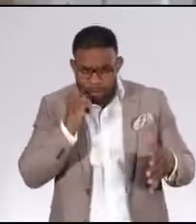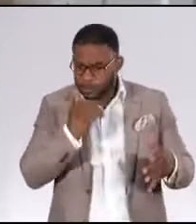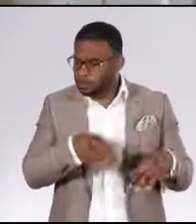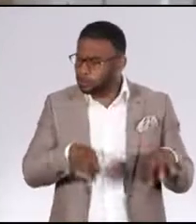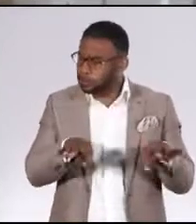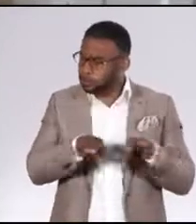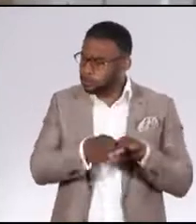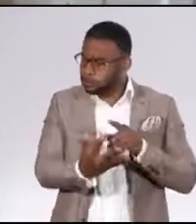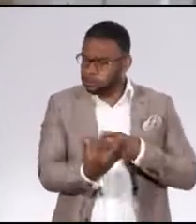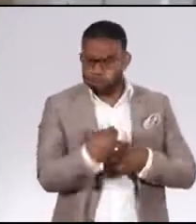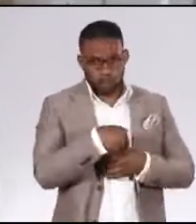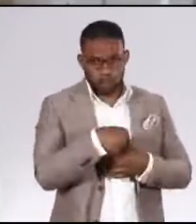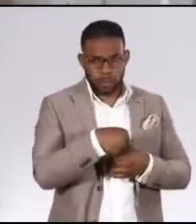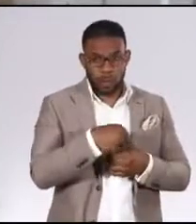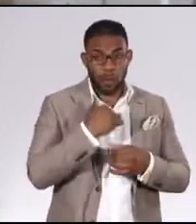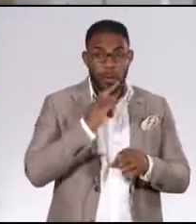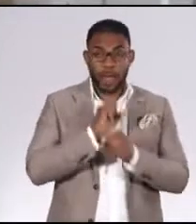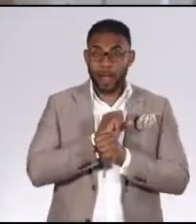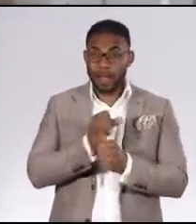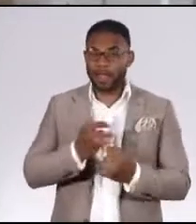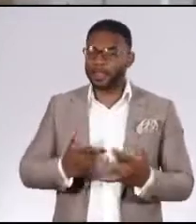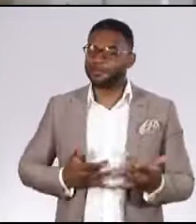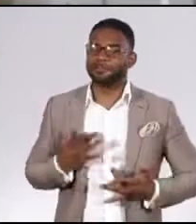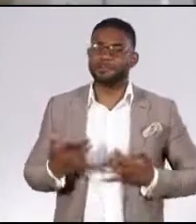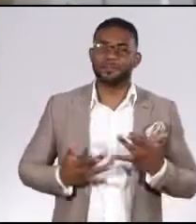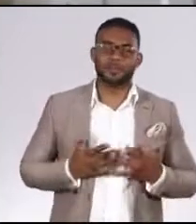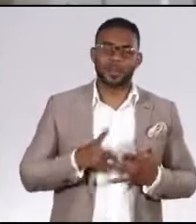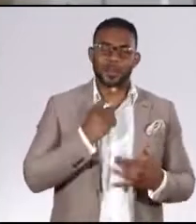so We're absolutely thrilled to be uh joining you today.